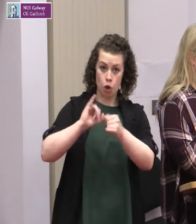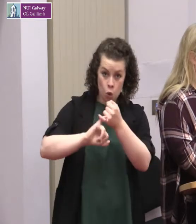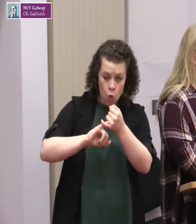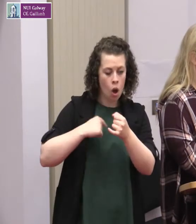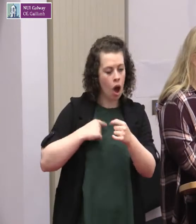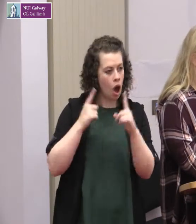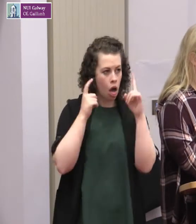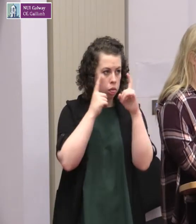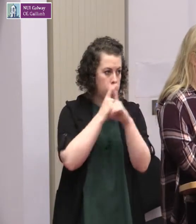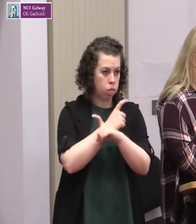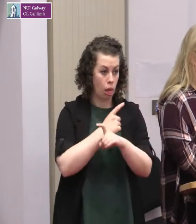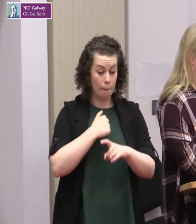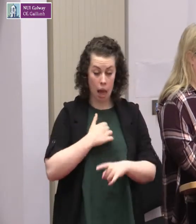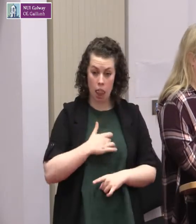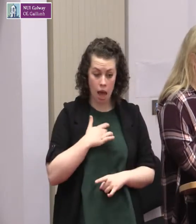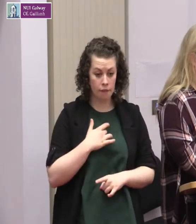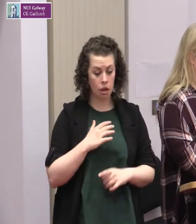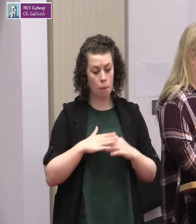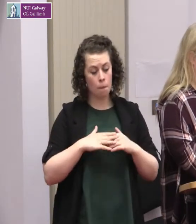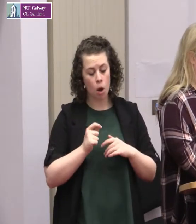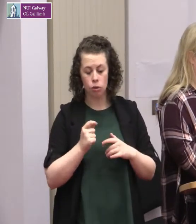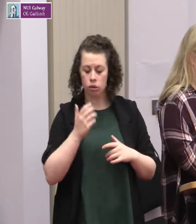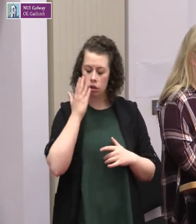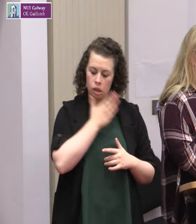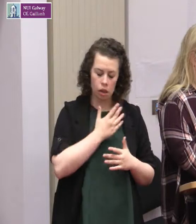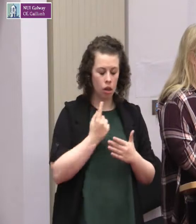It has been the most daunting, depressing, miserable and lonely search.